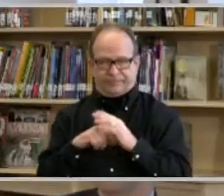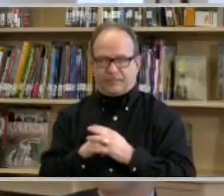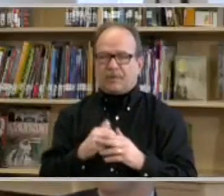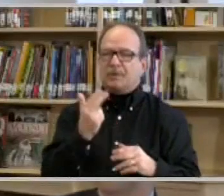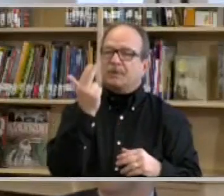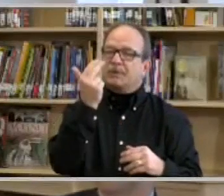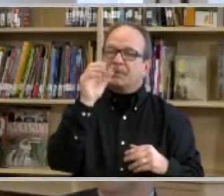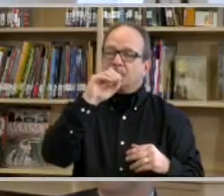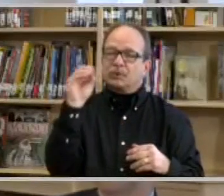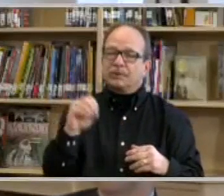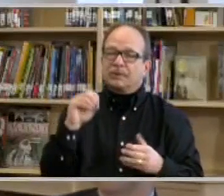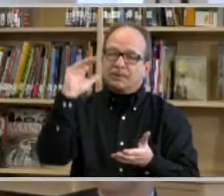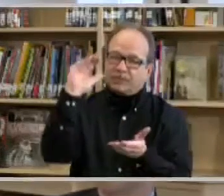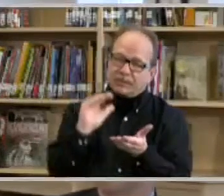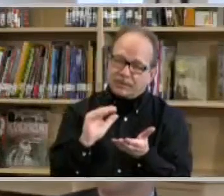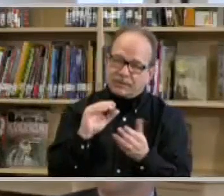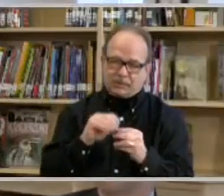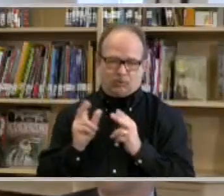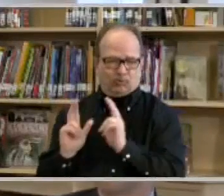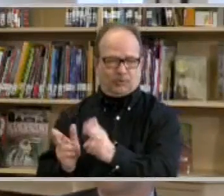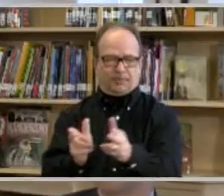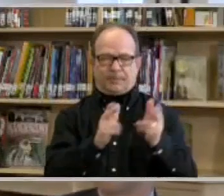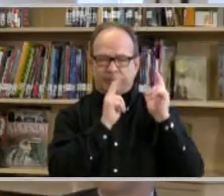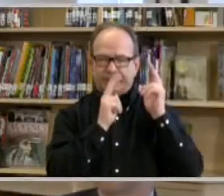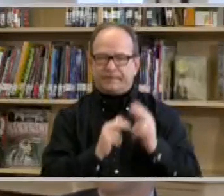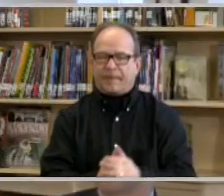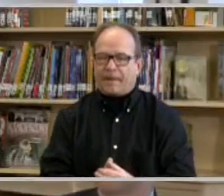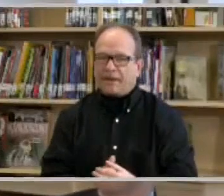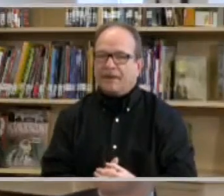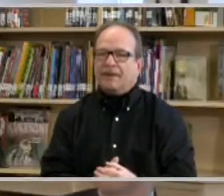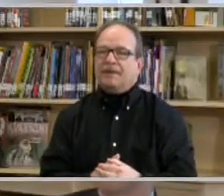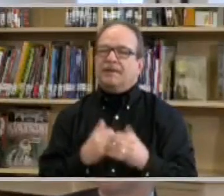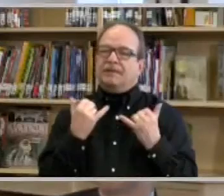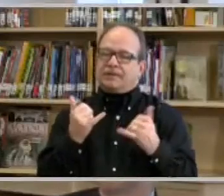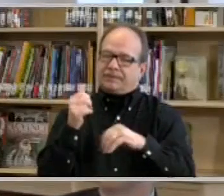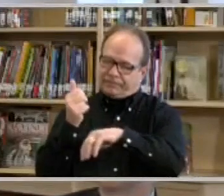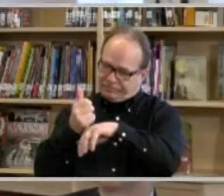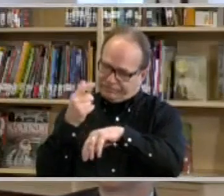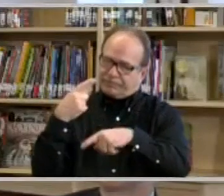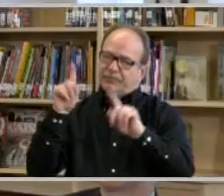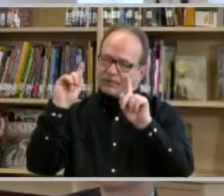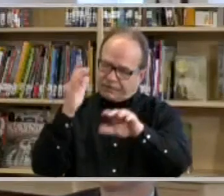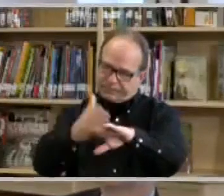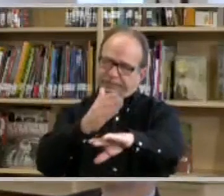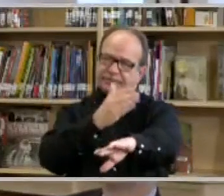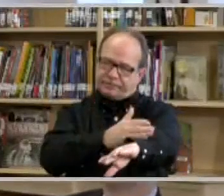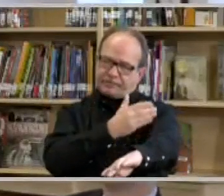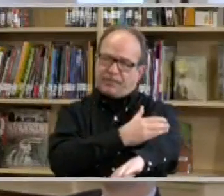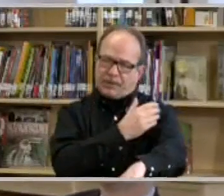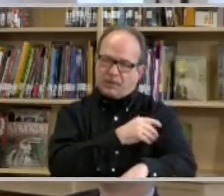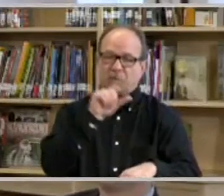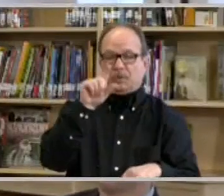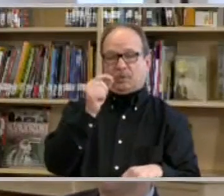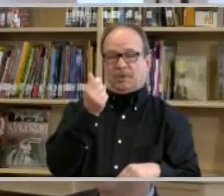HOMICIDES, AND A 13% REDUCTION IN ROBBERIES.